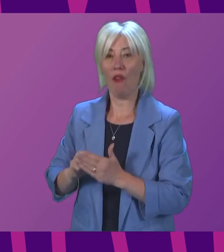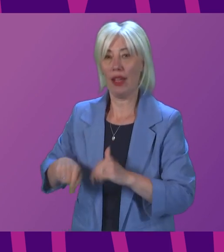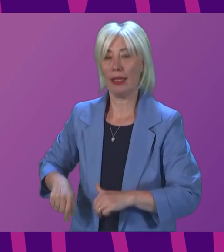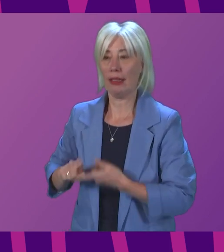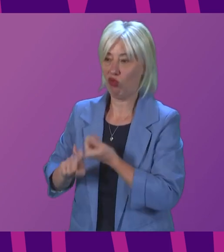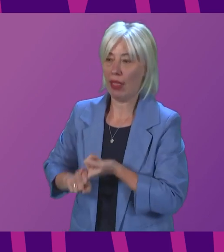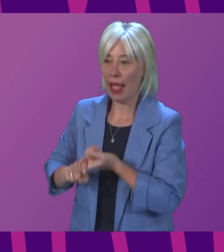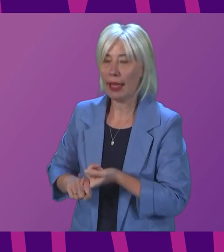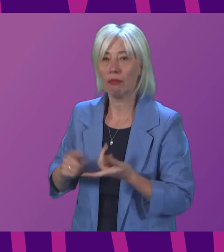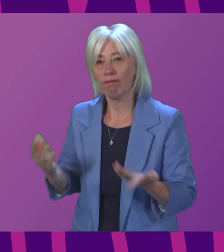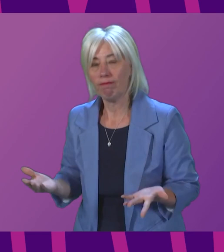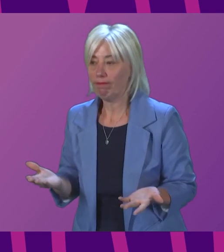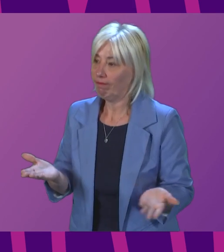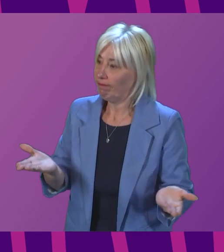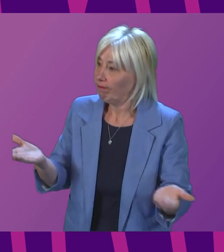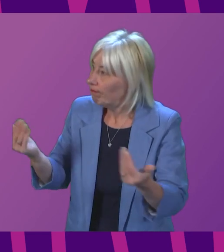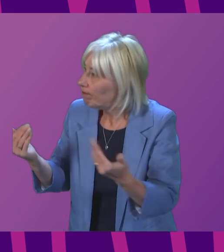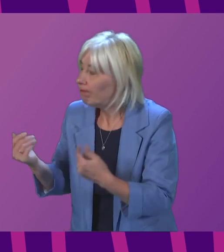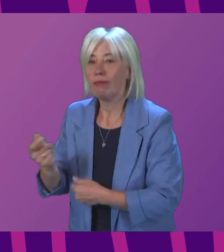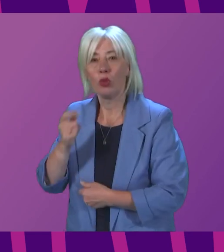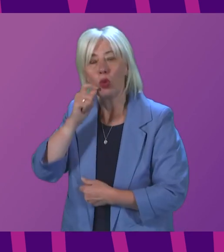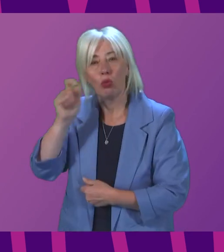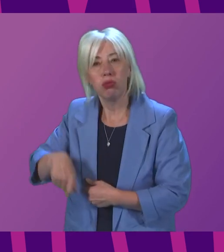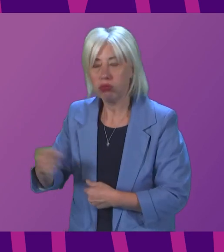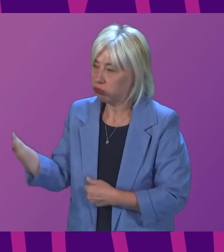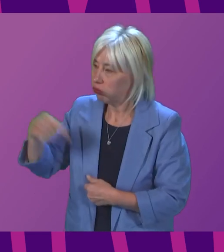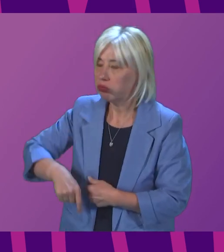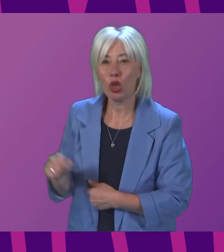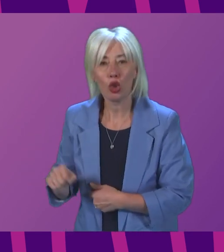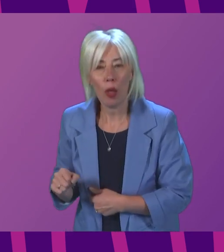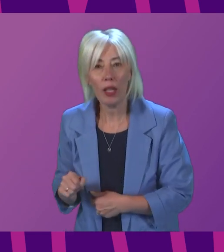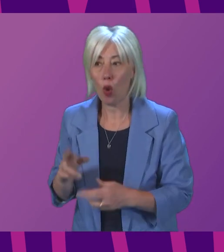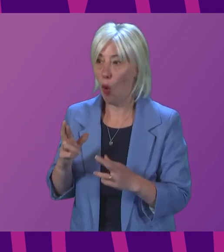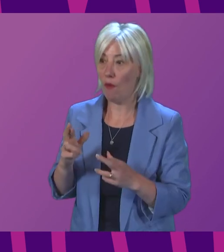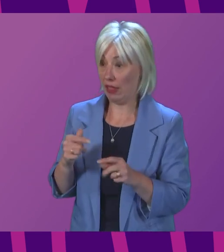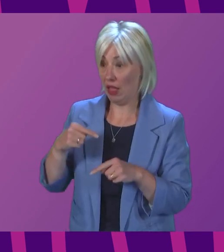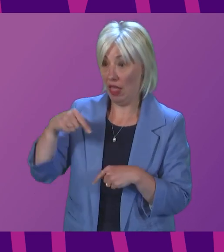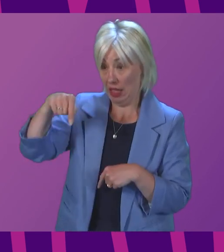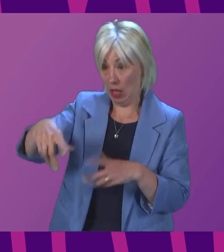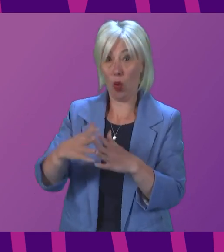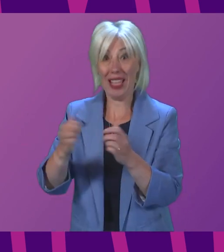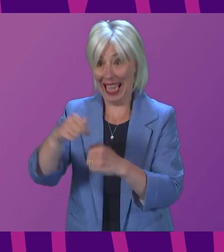welcome significant numbers of Ukrainians to Scotland from as early as this weekend. Part of the work that we are doing is to ensure not only that we provide them with the immediate